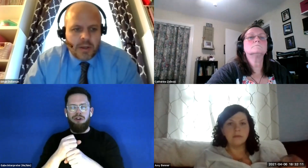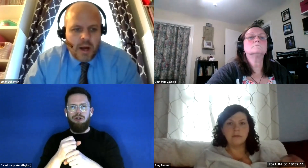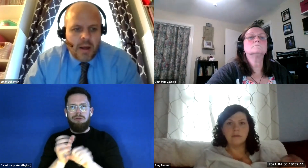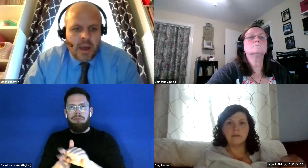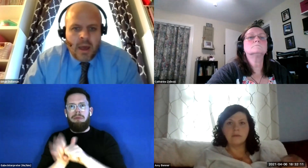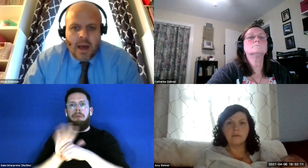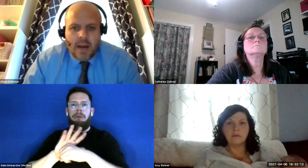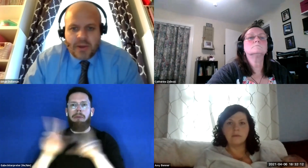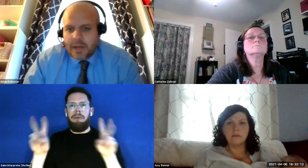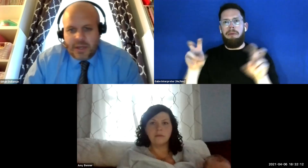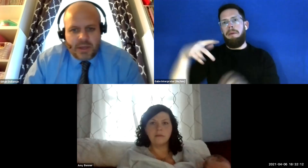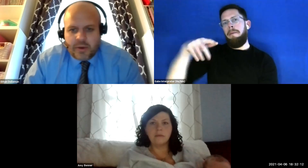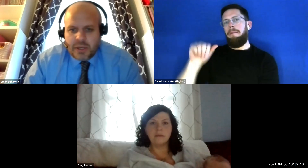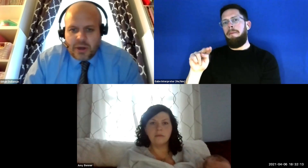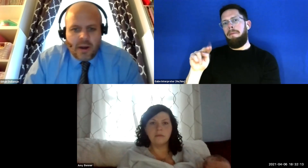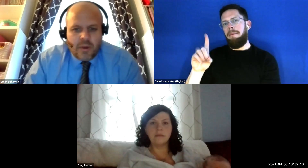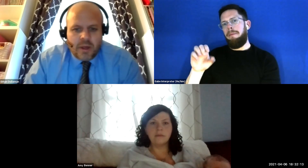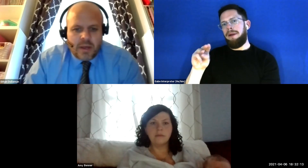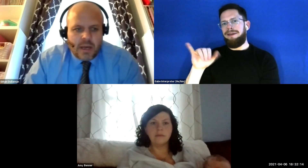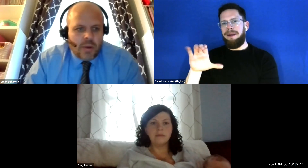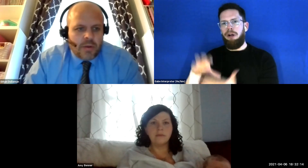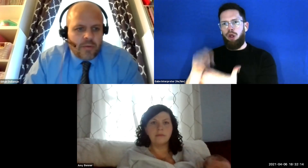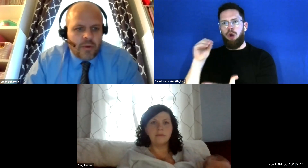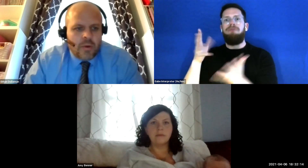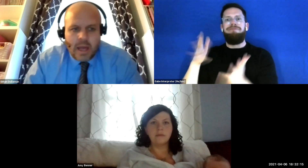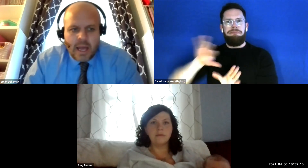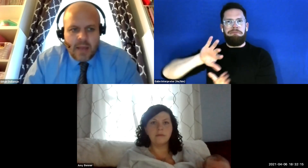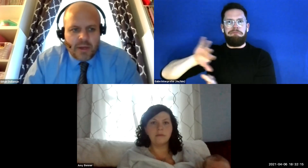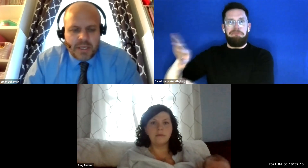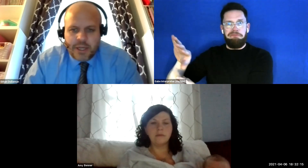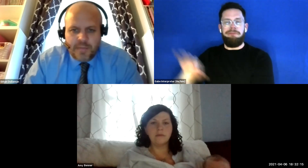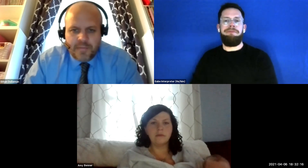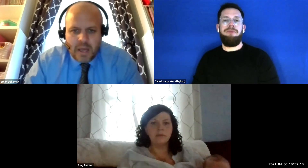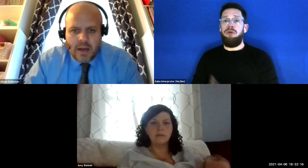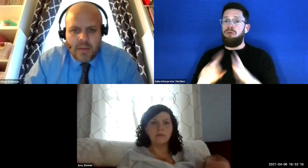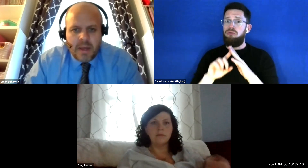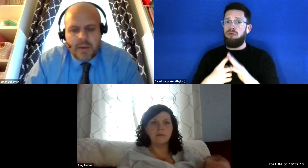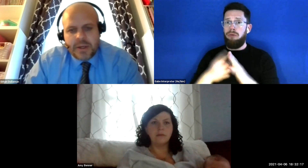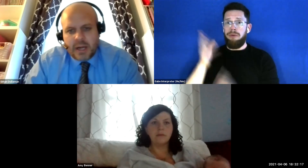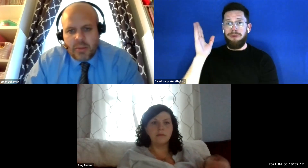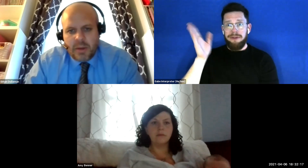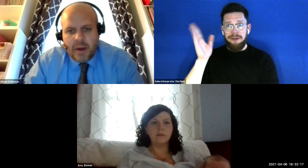Ethan Dolleman: as well. Ethan Dolleman: So i'm going to sort of start with going through a presentation and then i'm going to talk a little bit about.